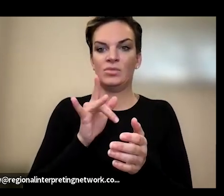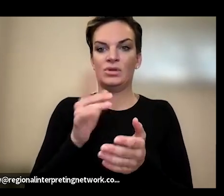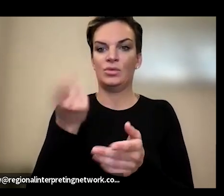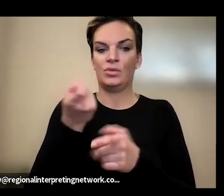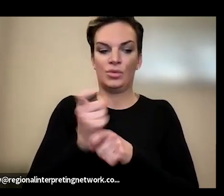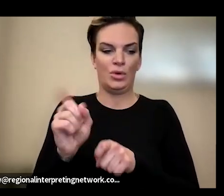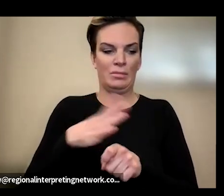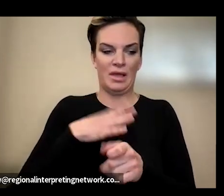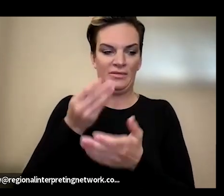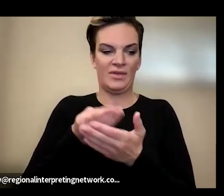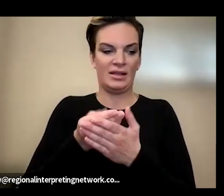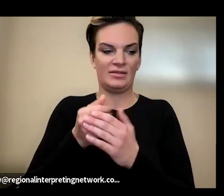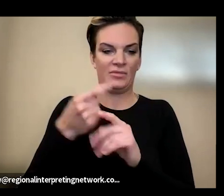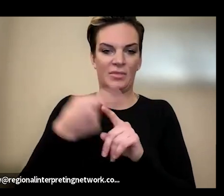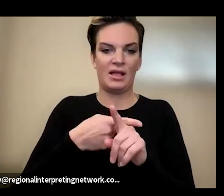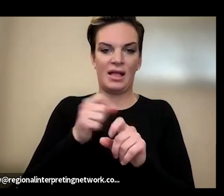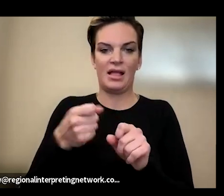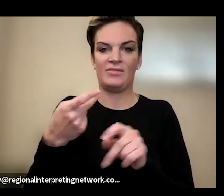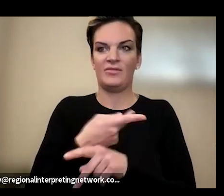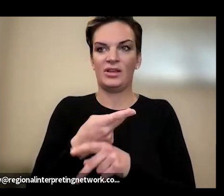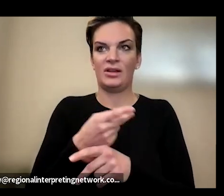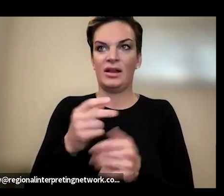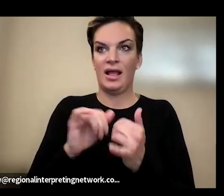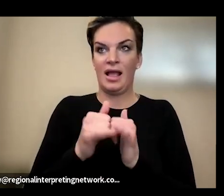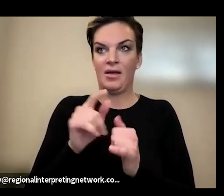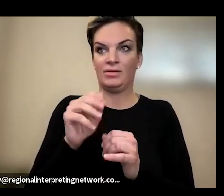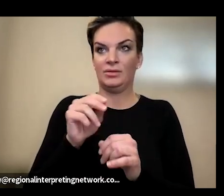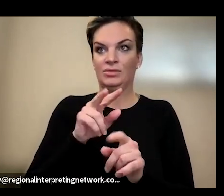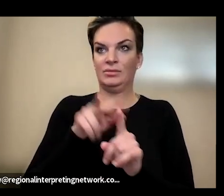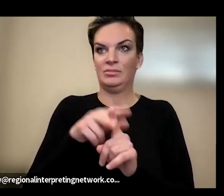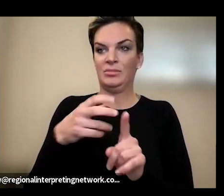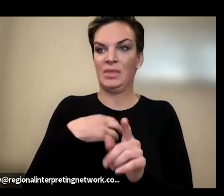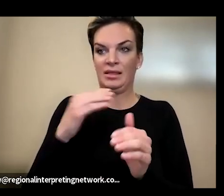month. And so I had to figure out how to appeal it. These are things that young people and